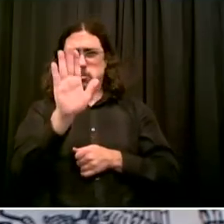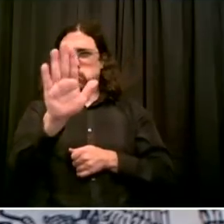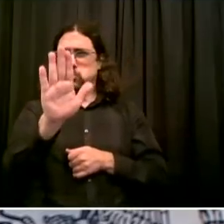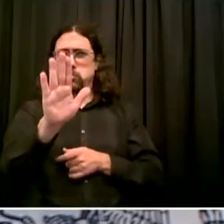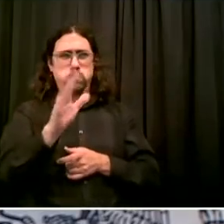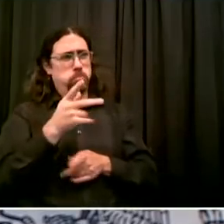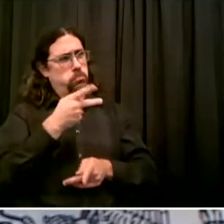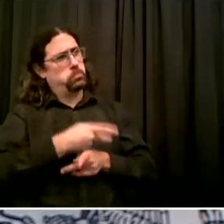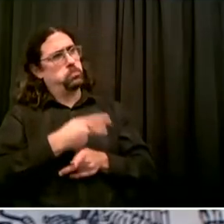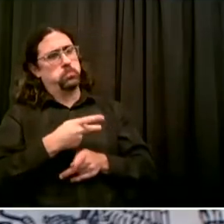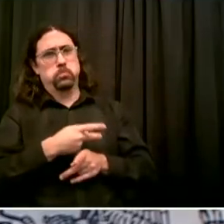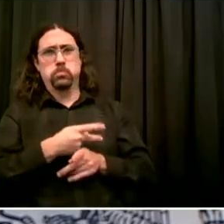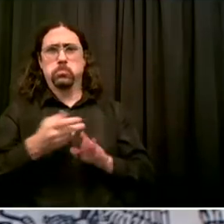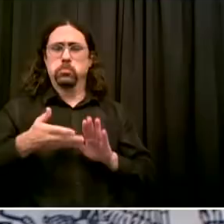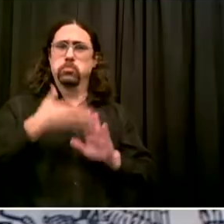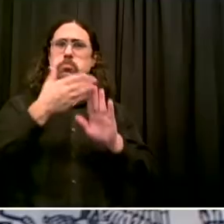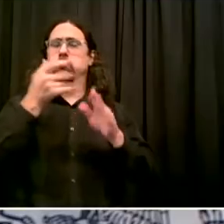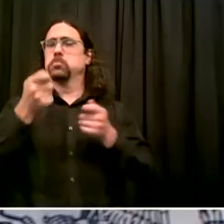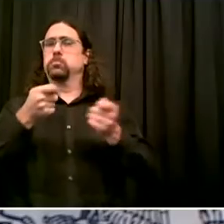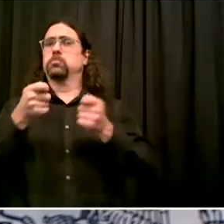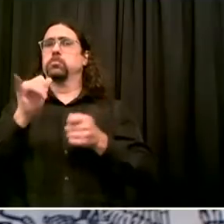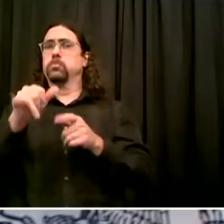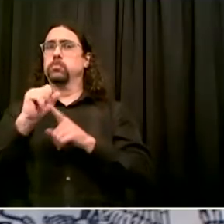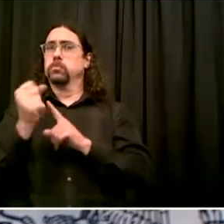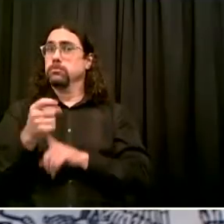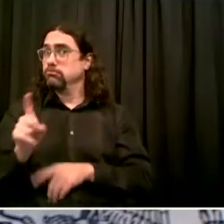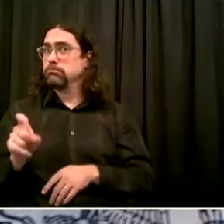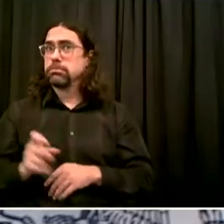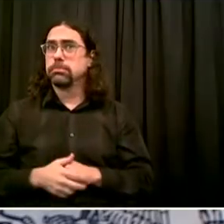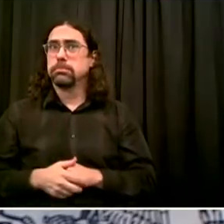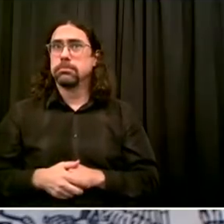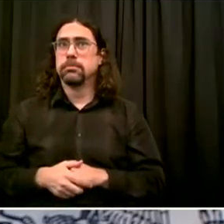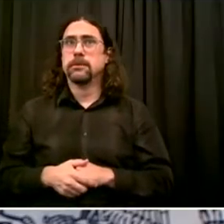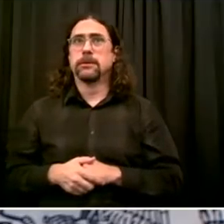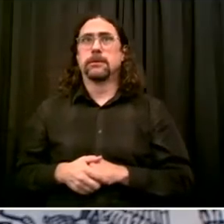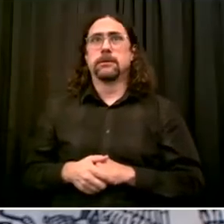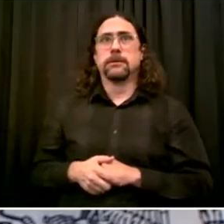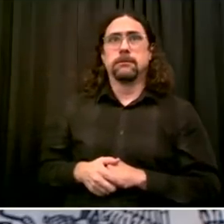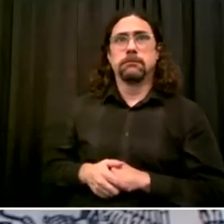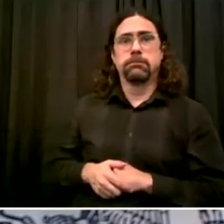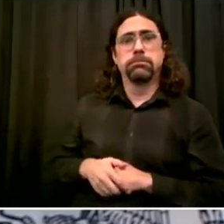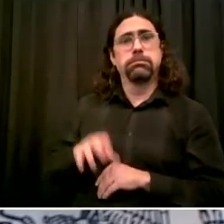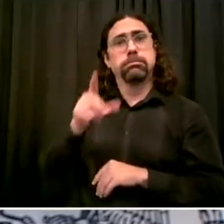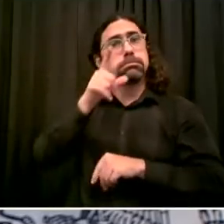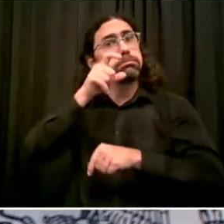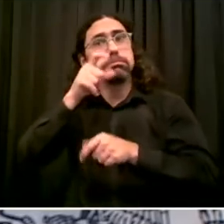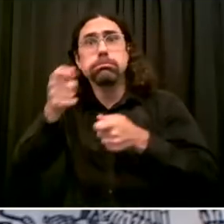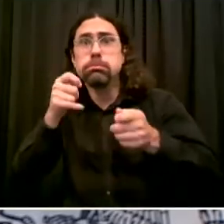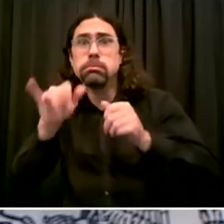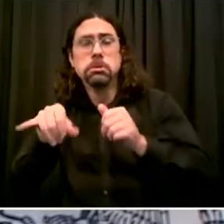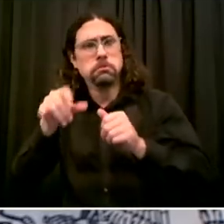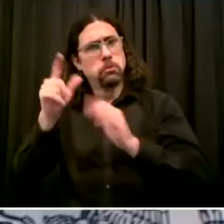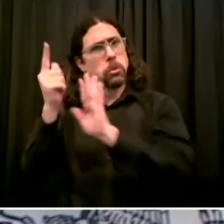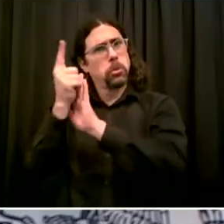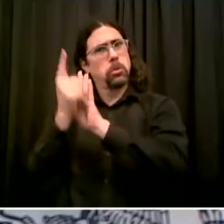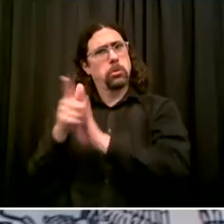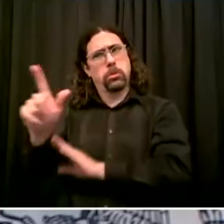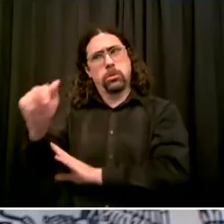YOUR HANDLING OF THE CASE, IF YOU ARE WILLING TO SPEAK TO THAT UCORT . THE LAW DEPARTMENT WILL